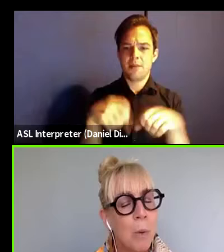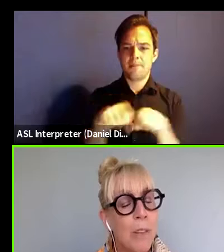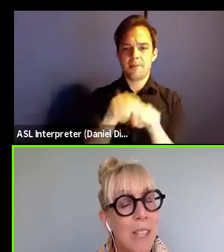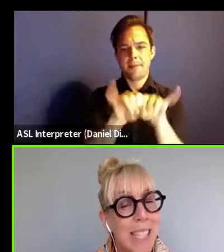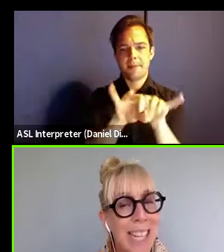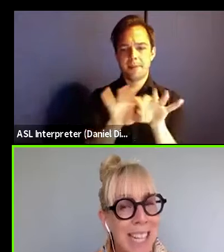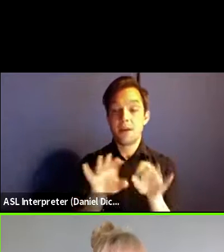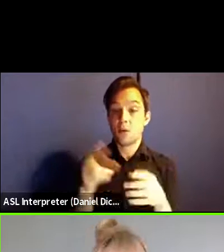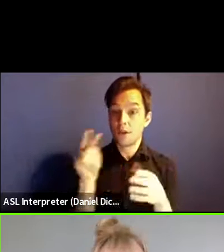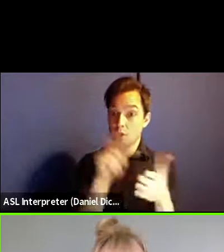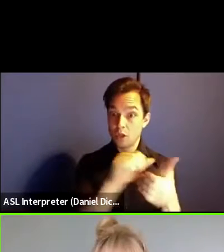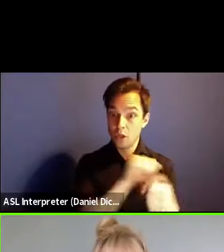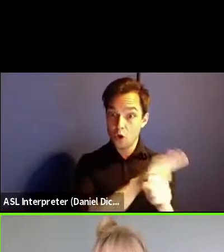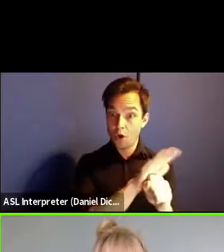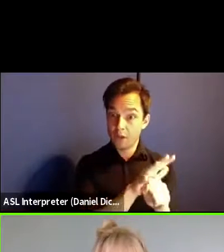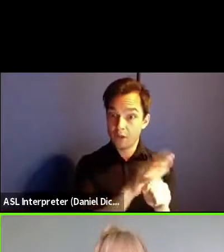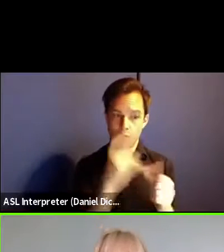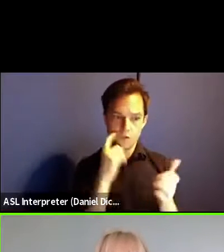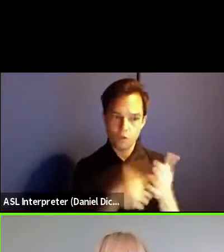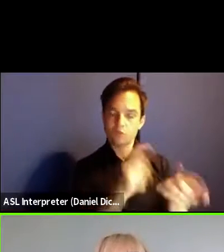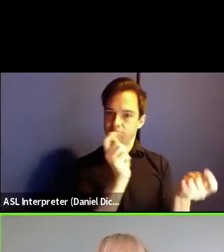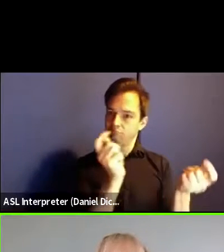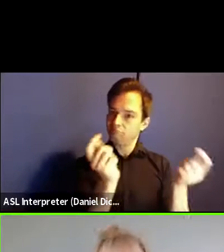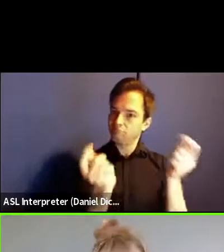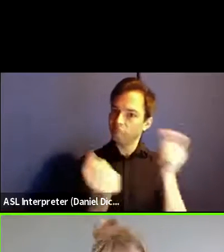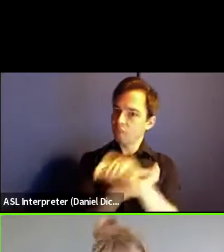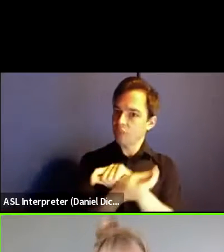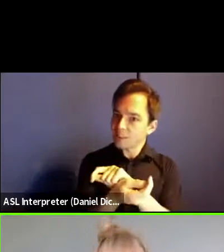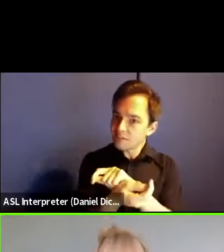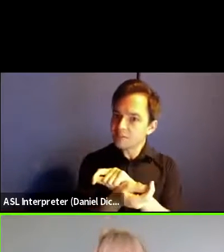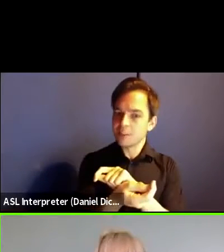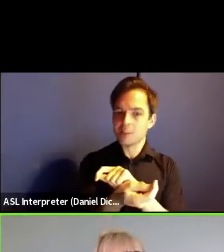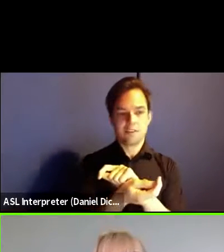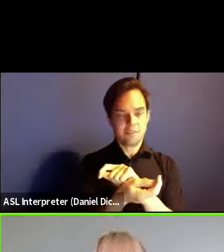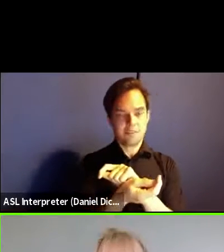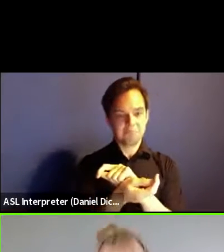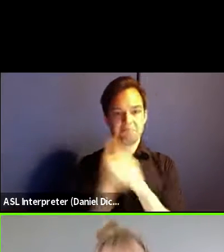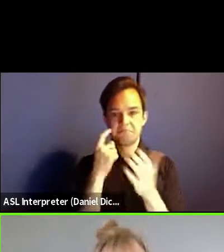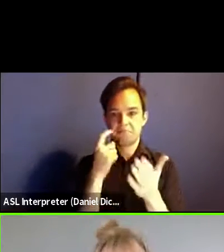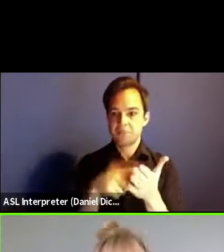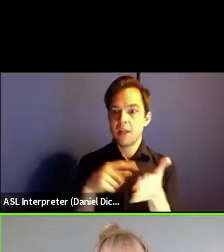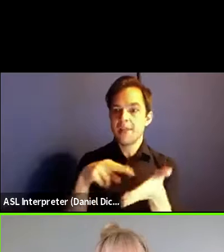and we've seen that system change when it wanted to, when the intention was there.